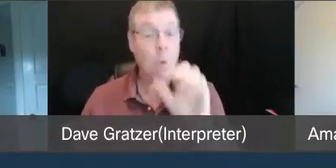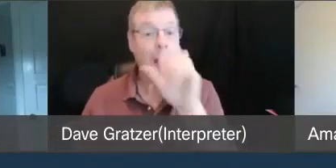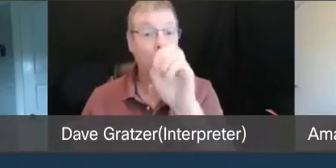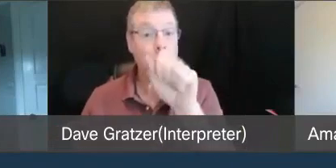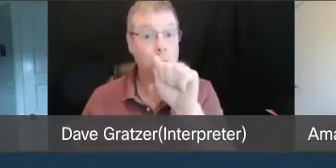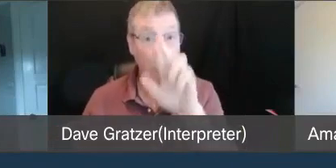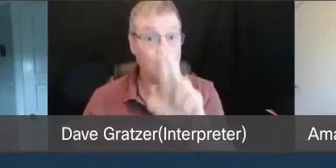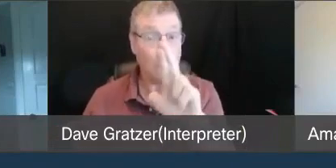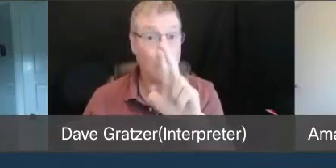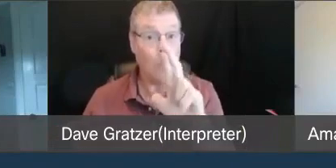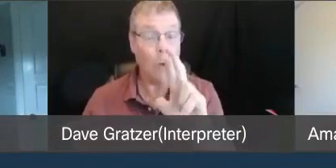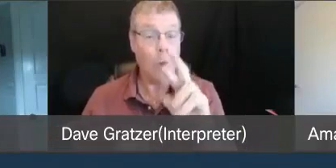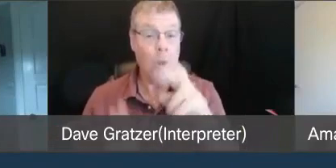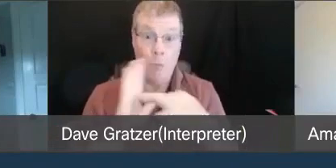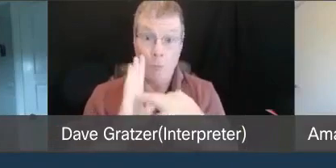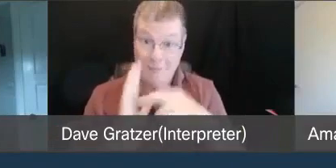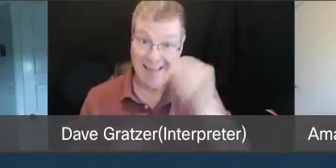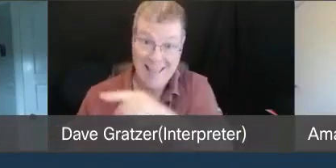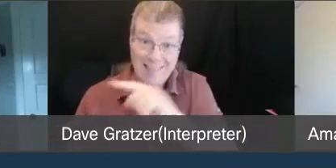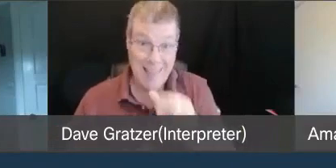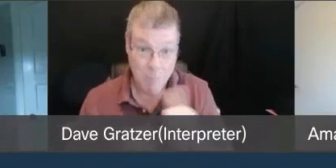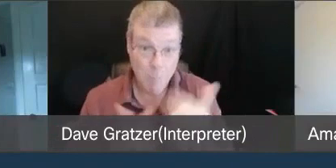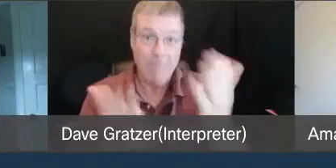could provide in the introduction that will let you know that?